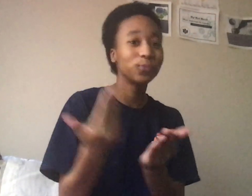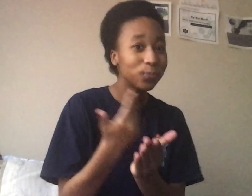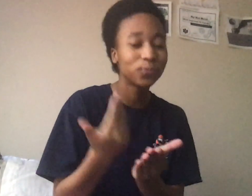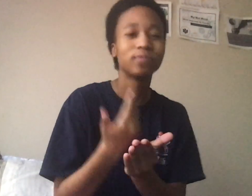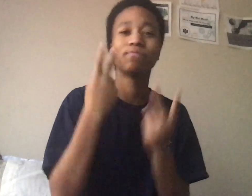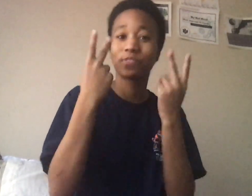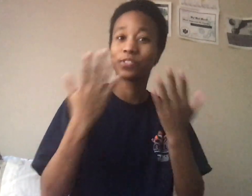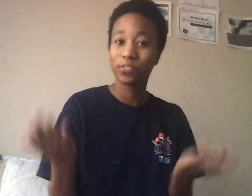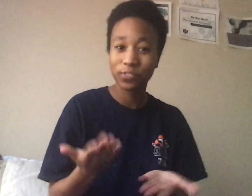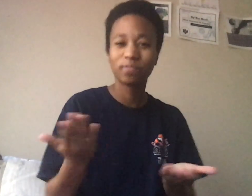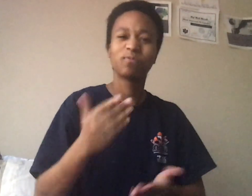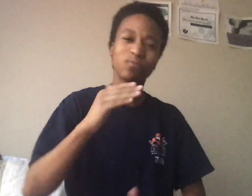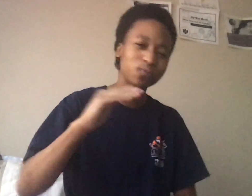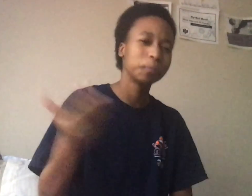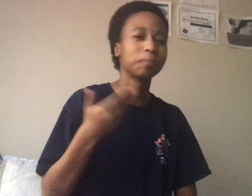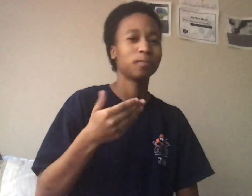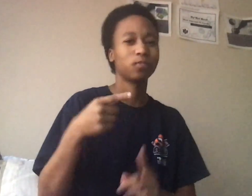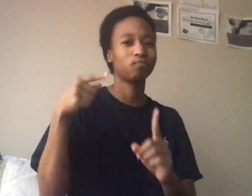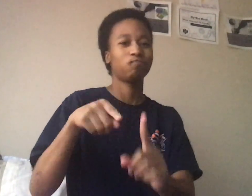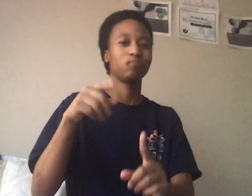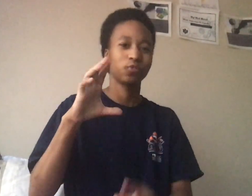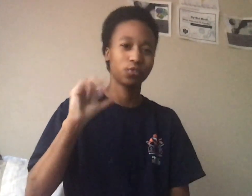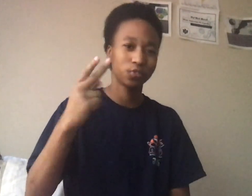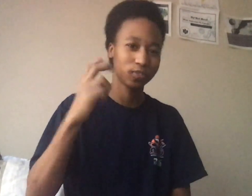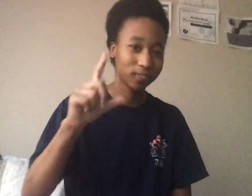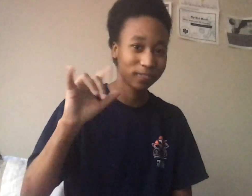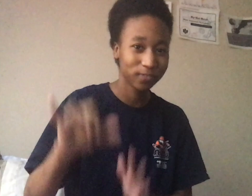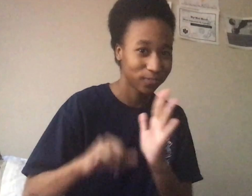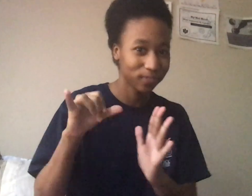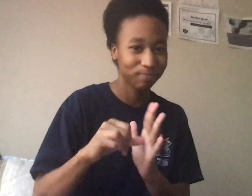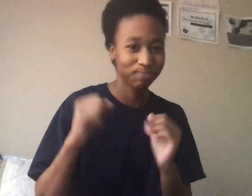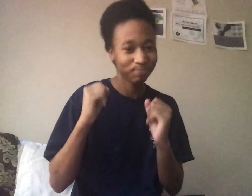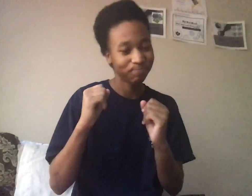If you are a new visitor here, the channel youtube is welcome!